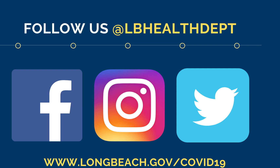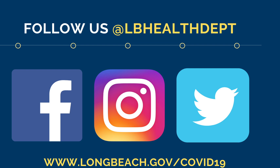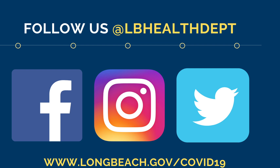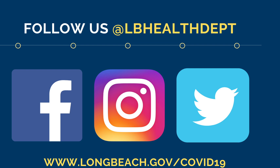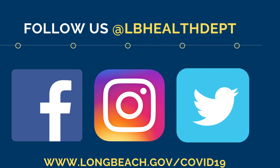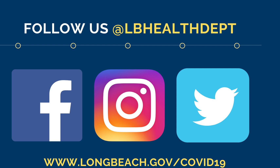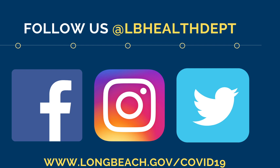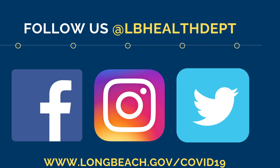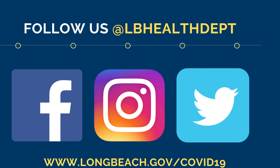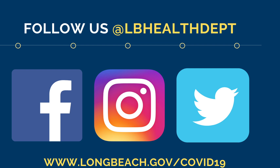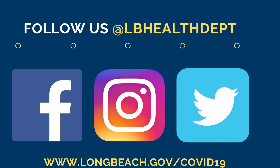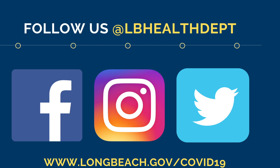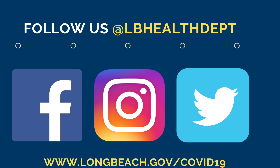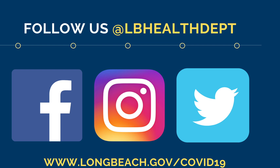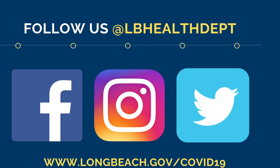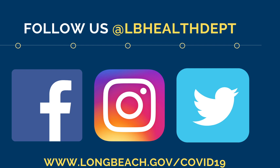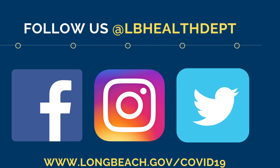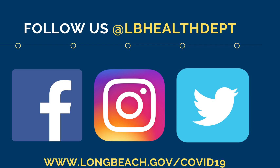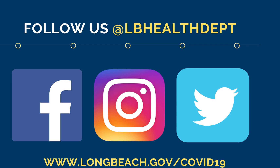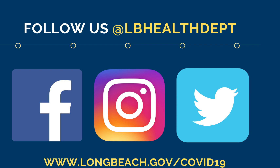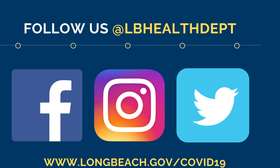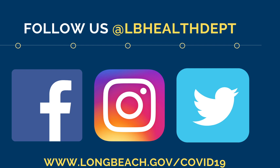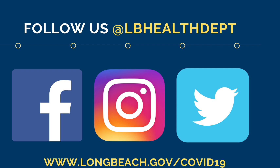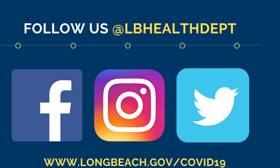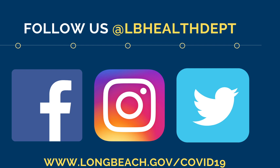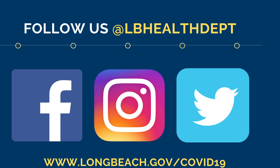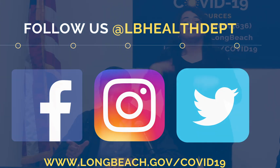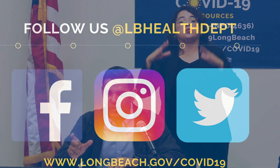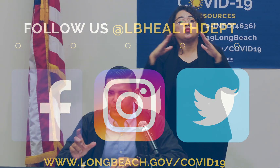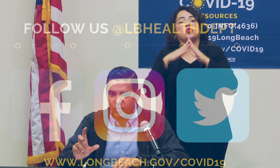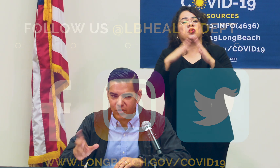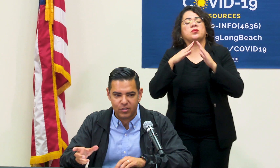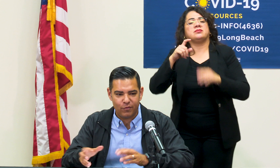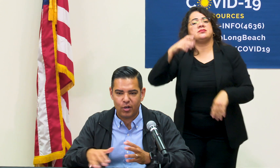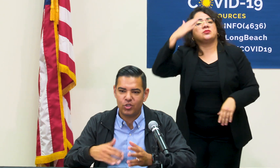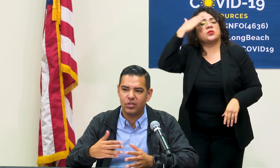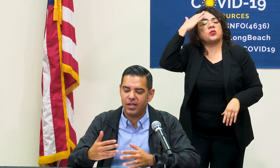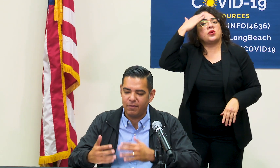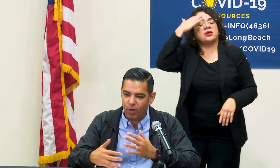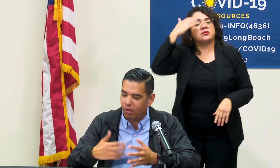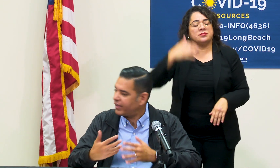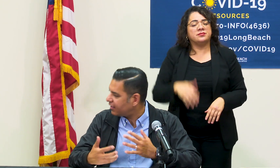just also add that the community should be aware that this is a very evolving